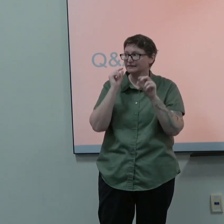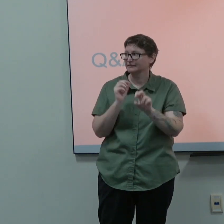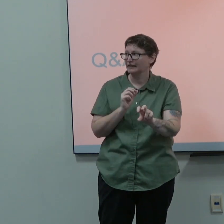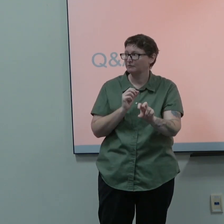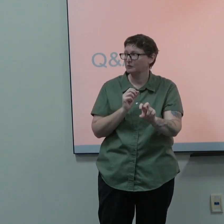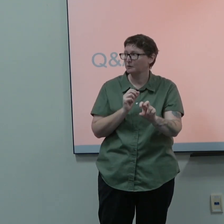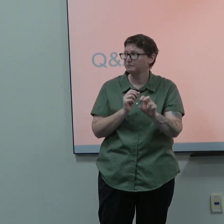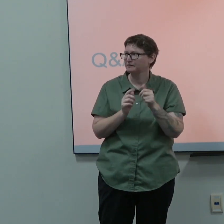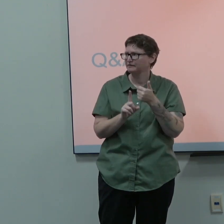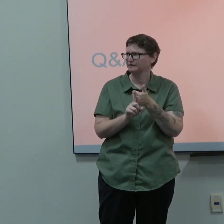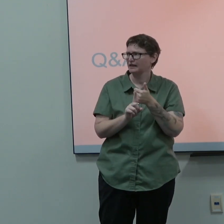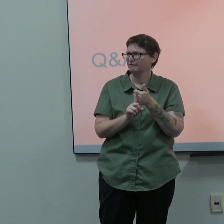For the digital stethoscopes,